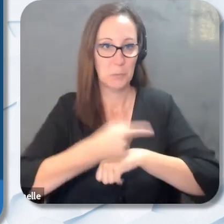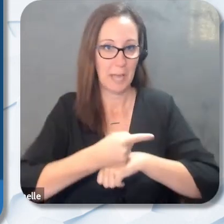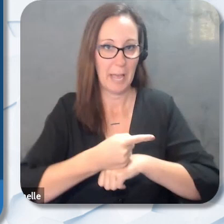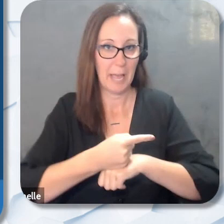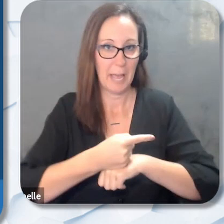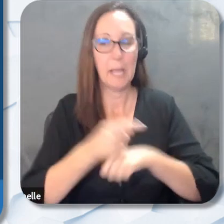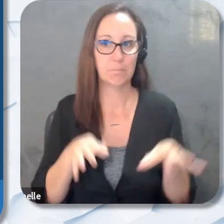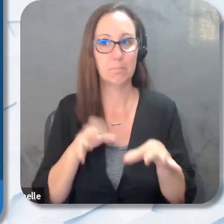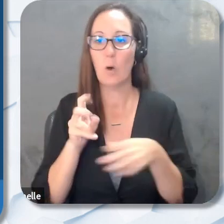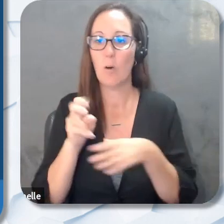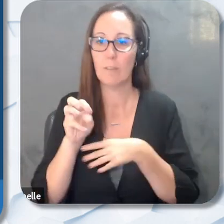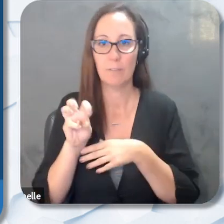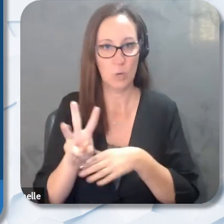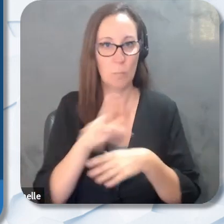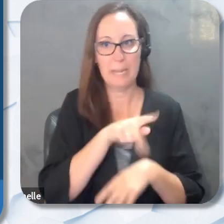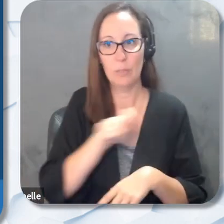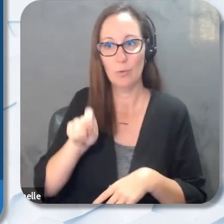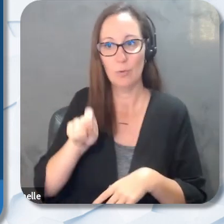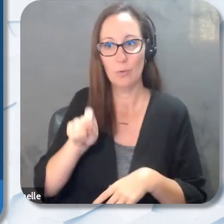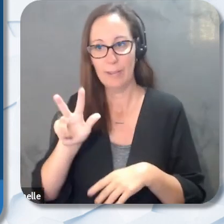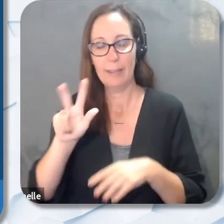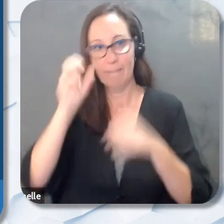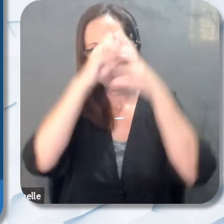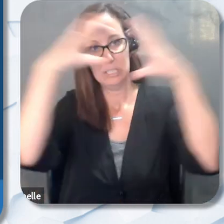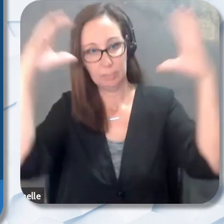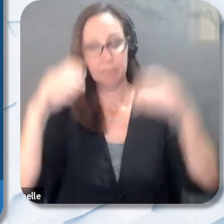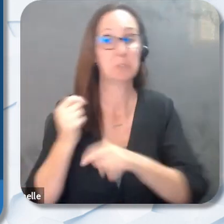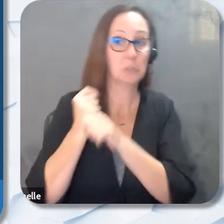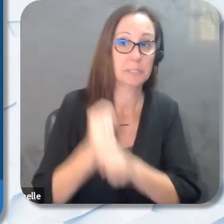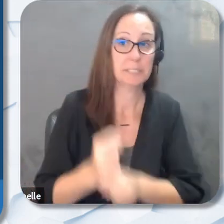vision at the state level. We all know that attrition additional approach of separating